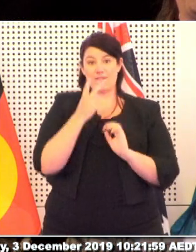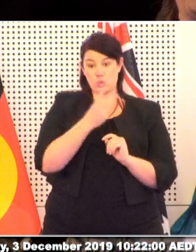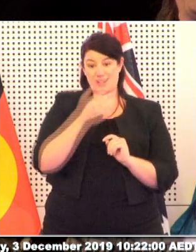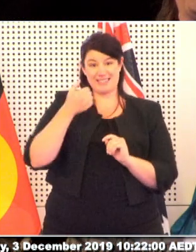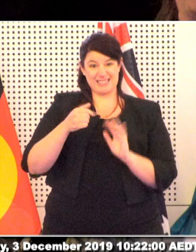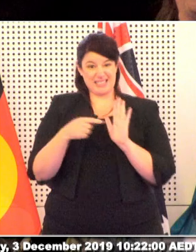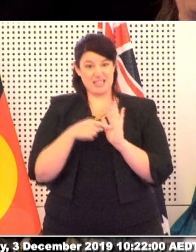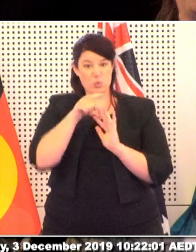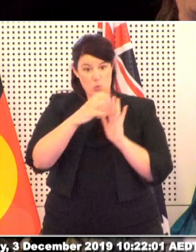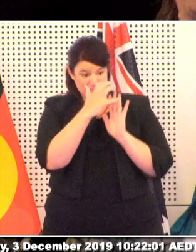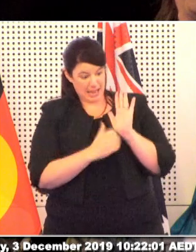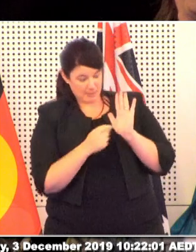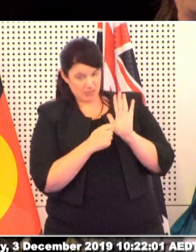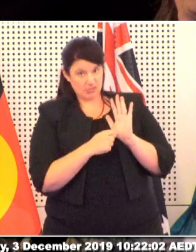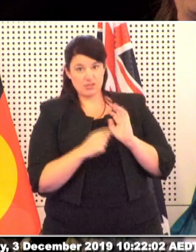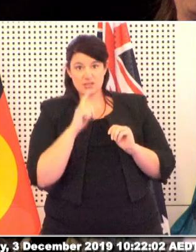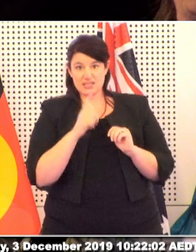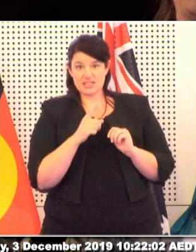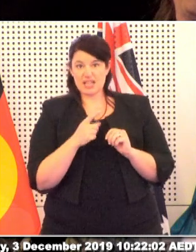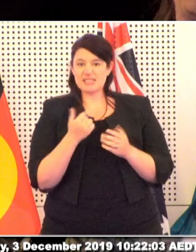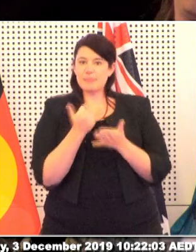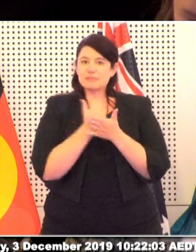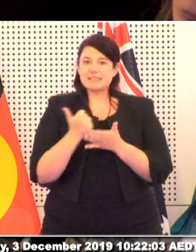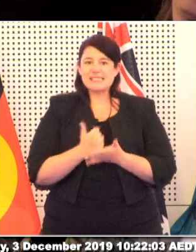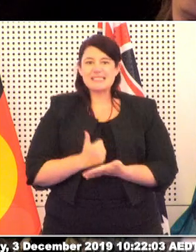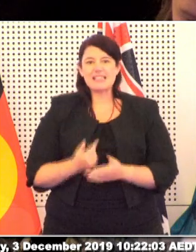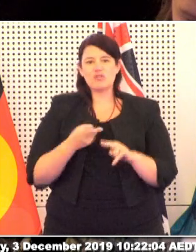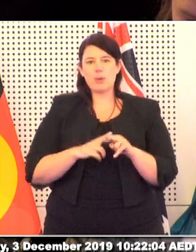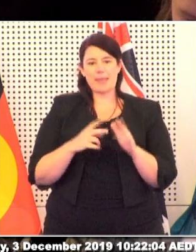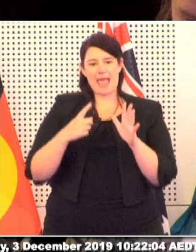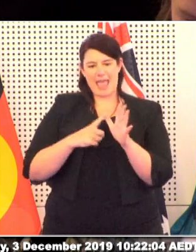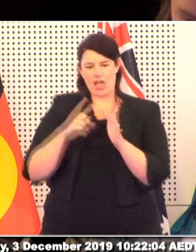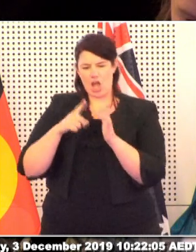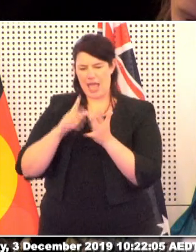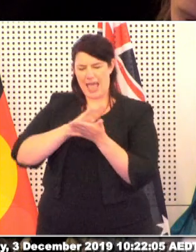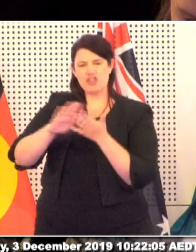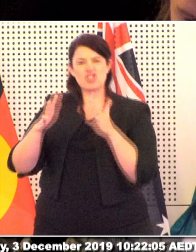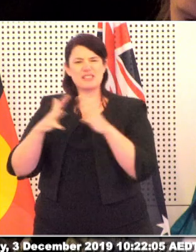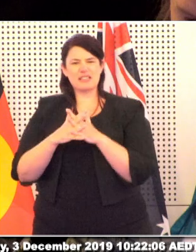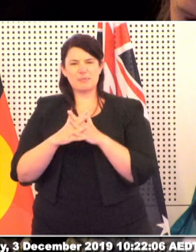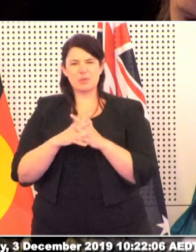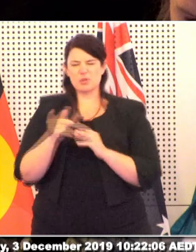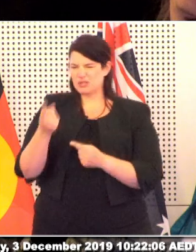to some statistics from the AIHW. What is the AIHW?